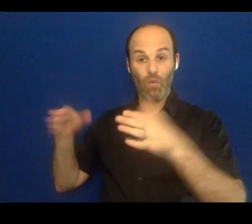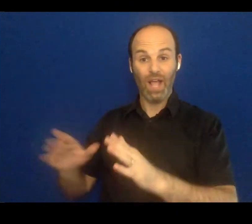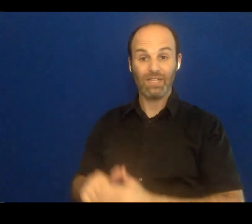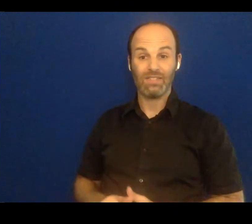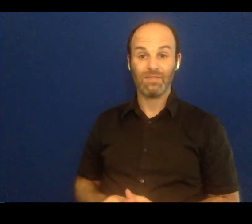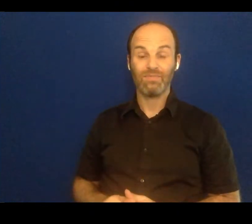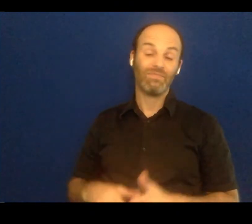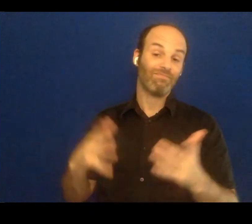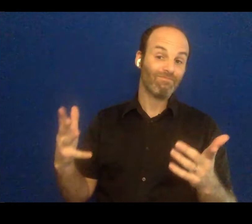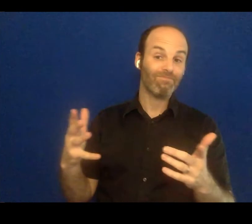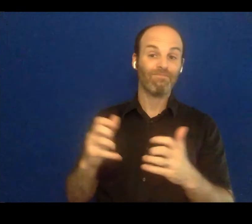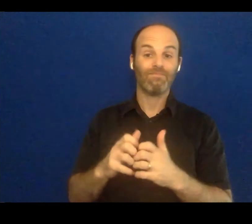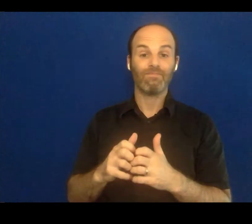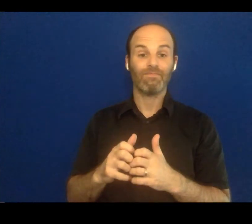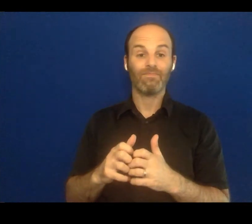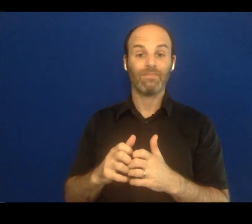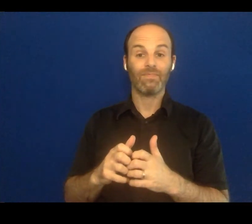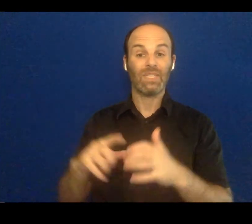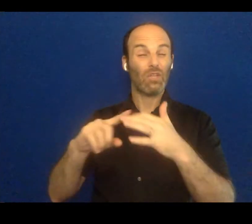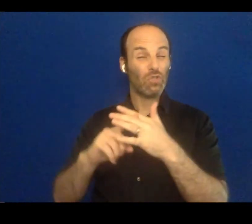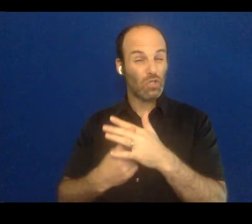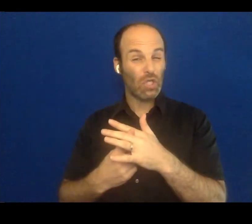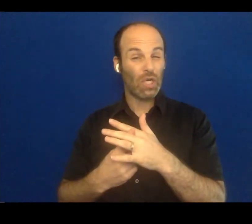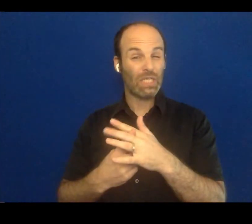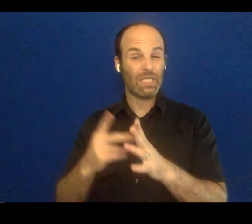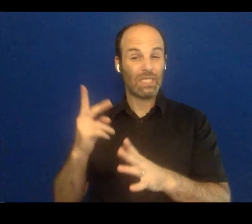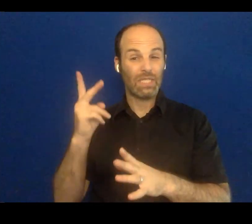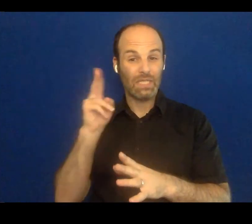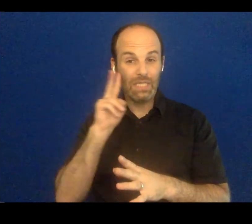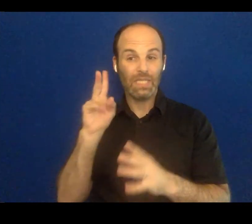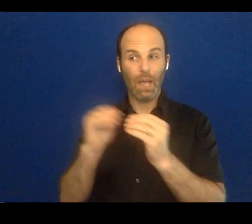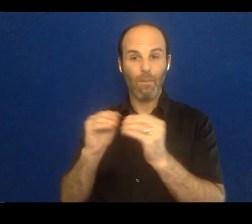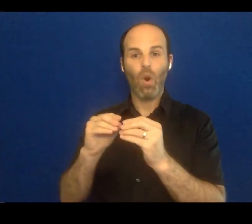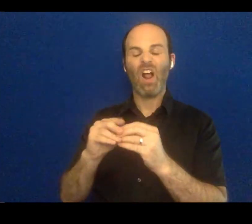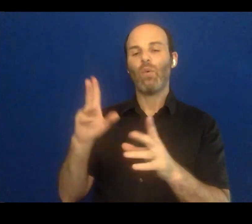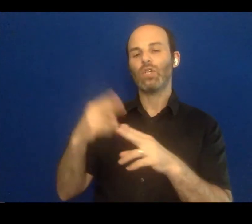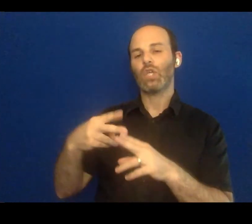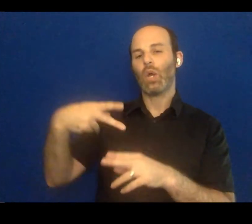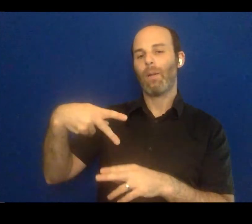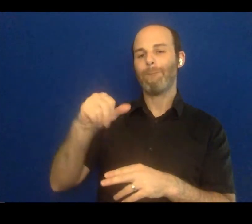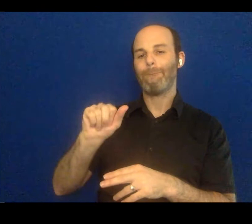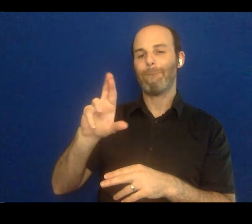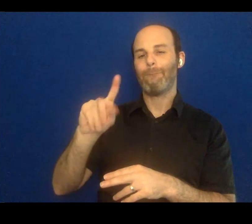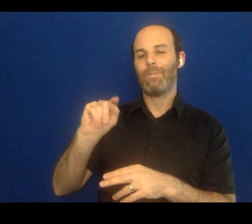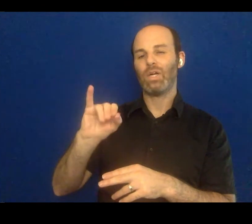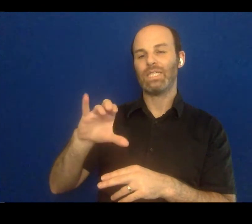A LOT OF WAYS THAT CAN BE DONE THERE IS STARTING TO BE PARTICIPATORY RESEARCH OR CODE